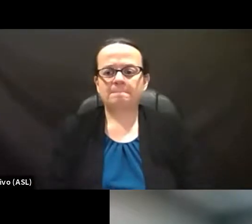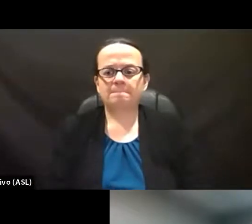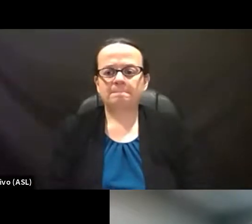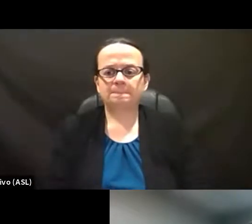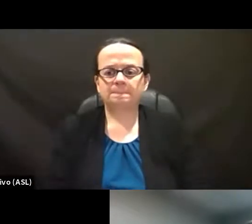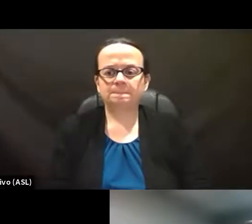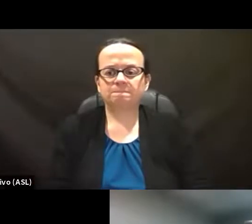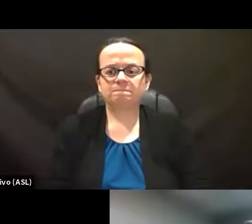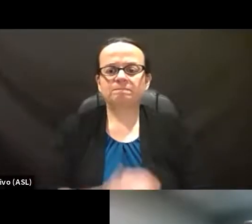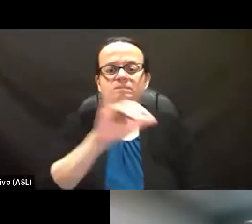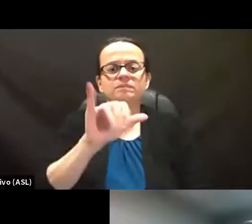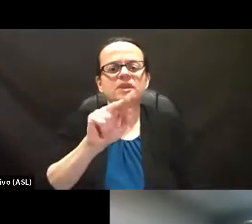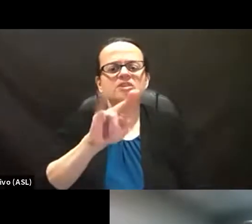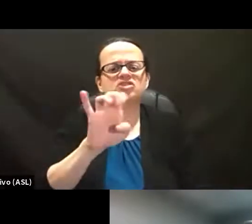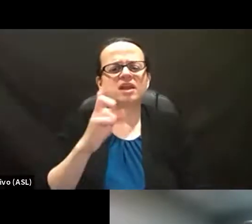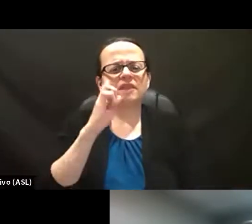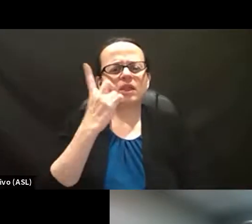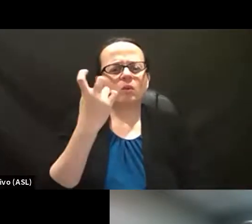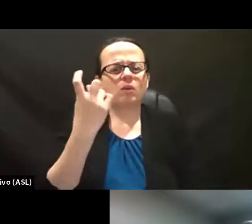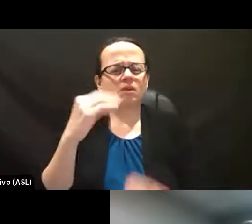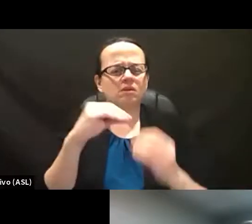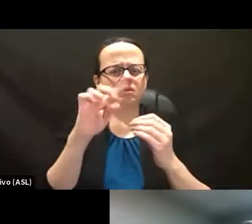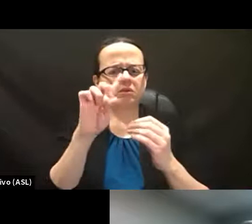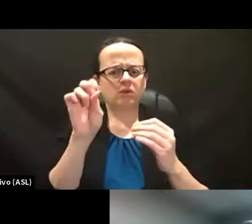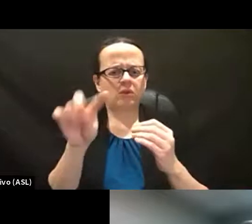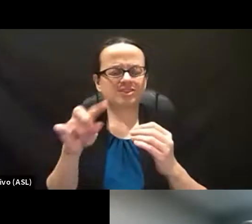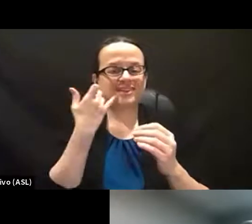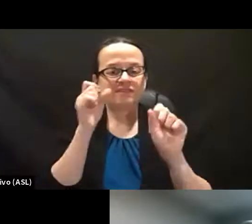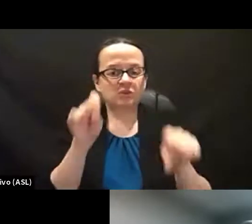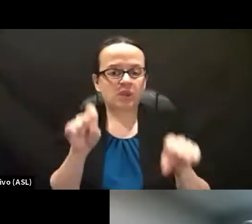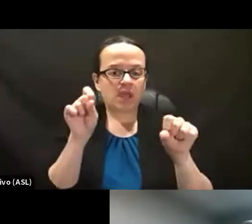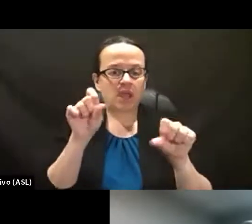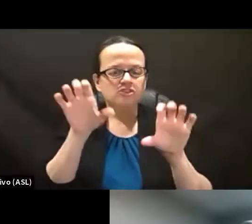Claire Matsushita (DSS): janice I think there was one question that that if you could maybe chat a little bit about.